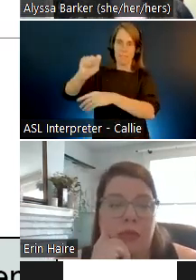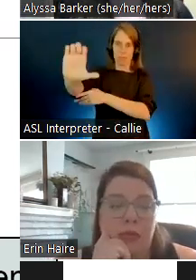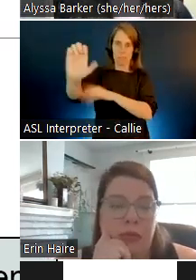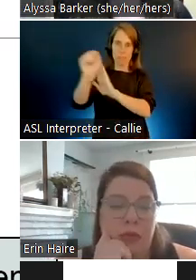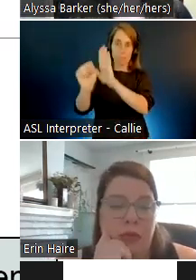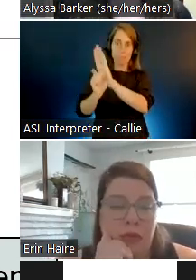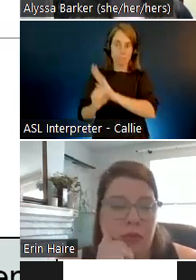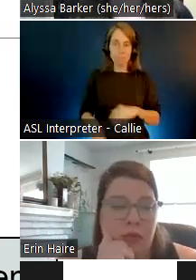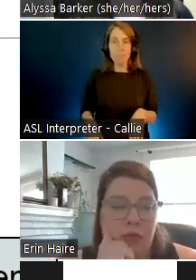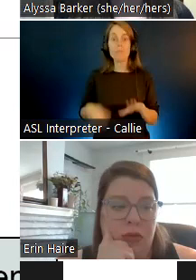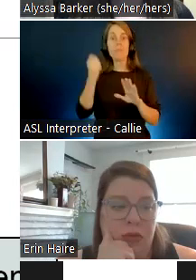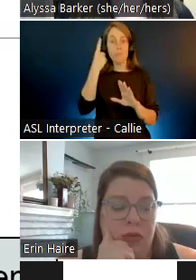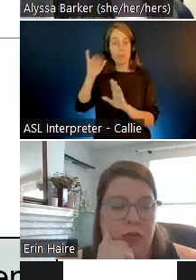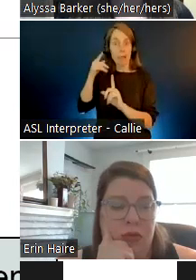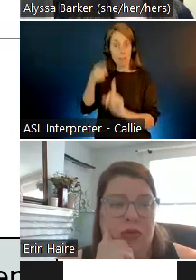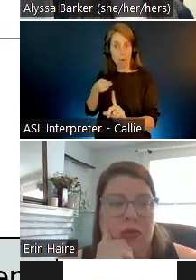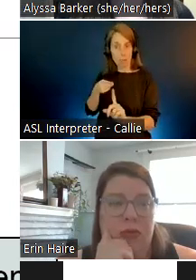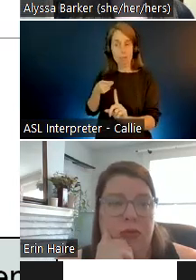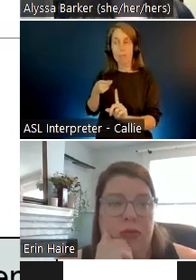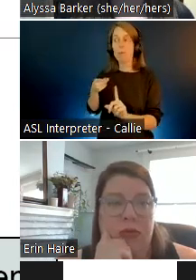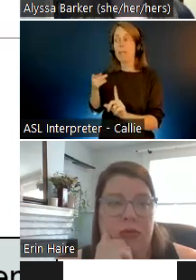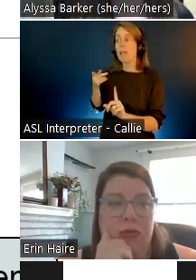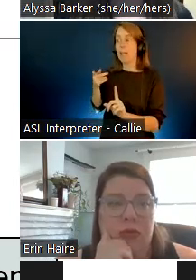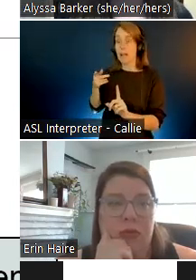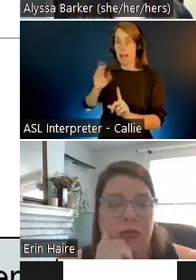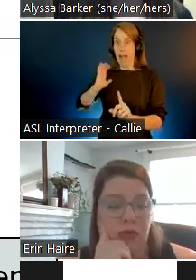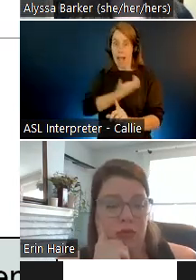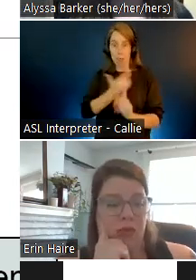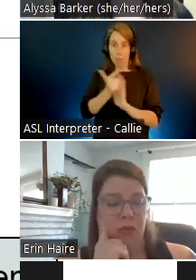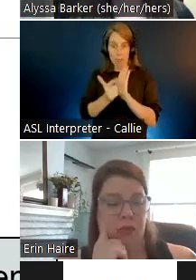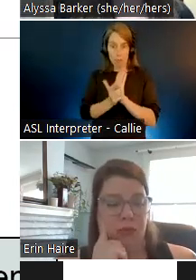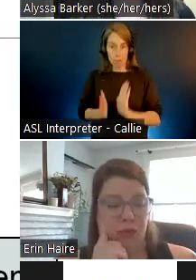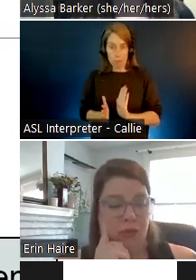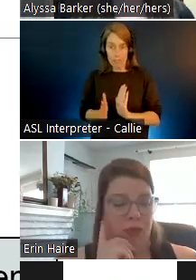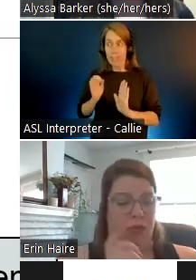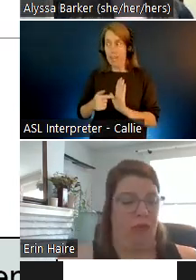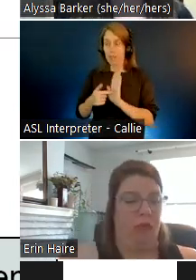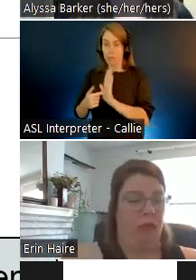get your own attorney to represent you in that or have our attorney also um assist you along the way